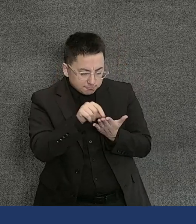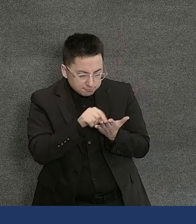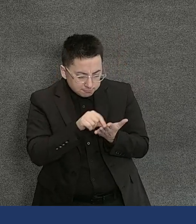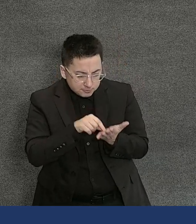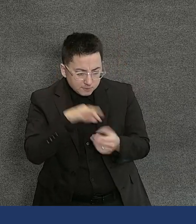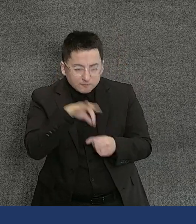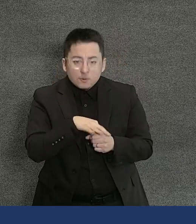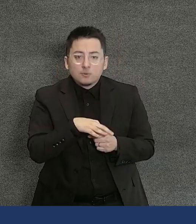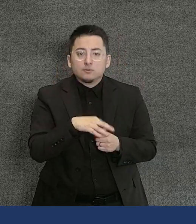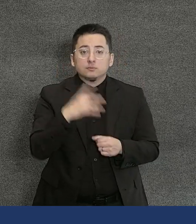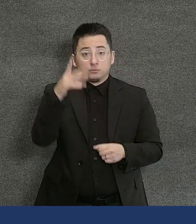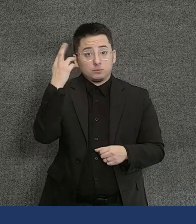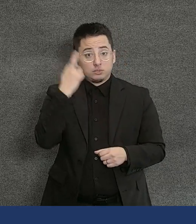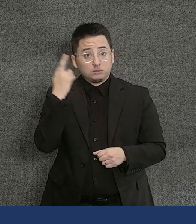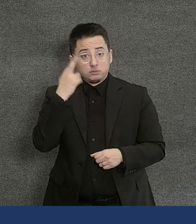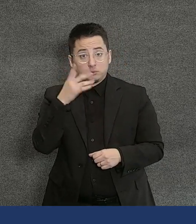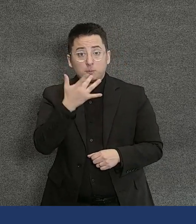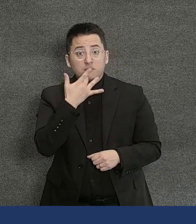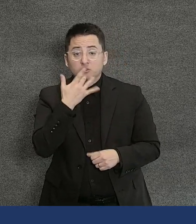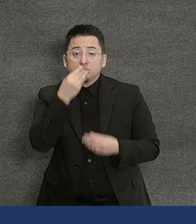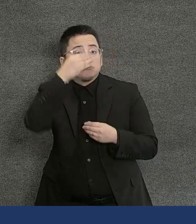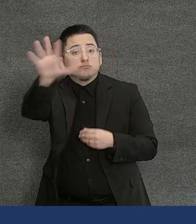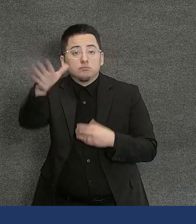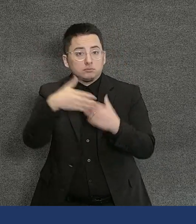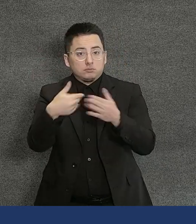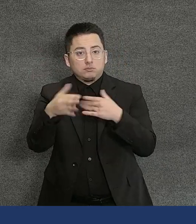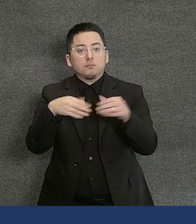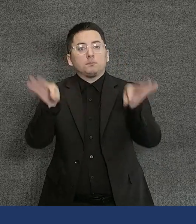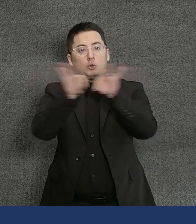And in Minnesota, an increasing number of people have taken advantage of that.